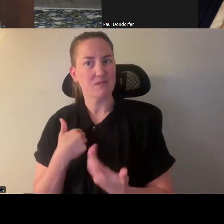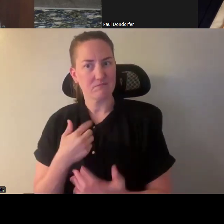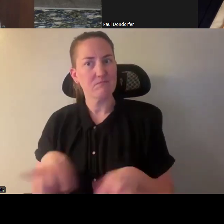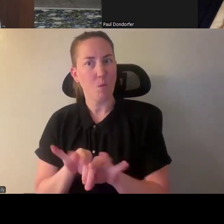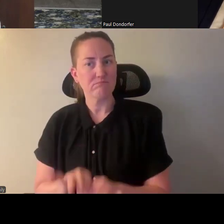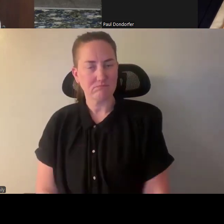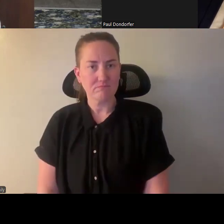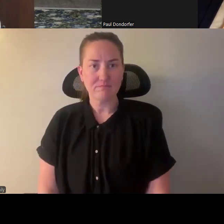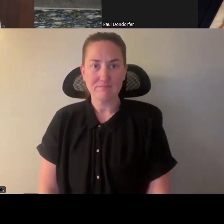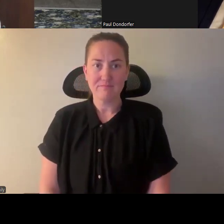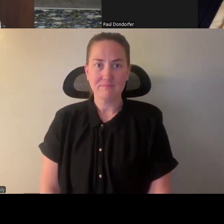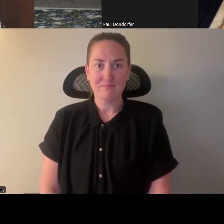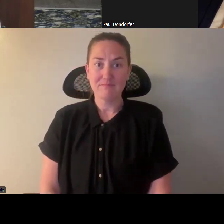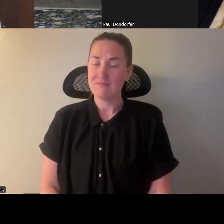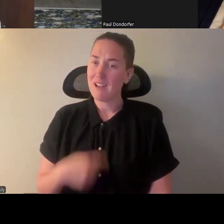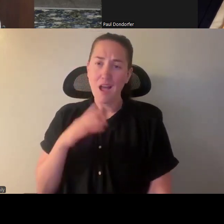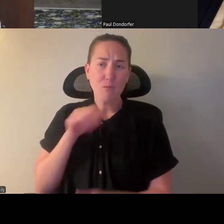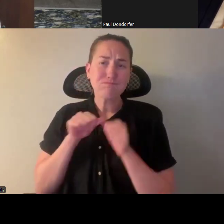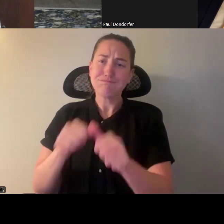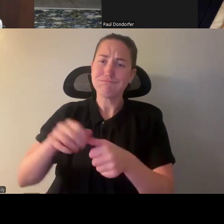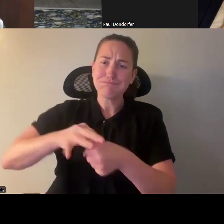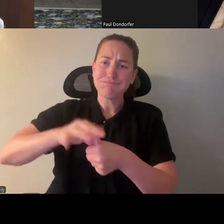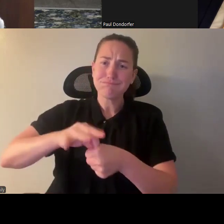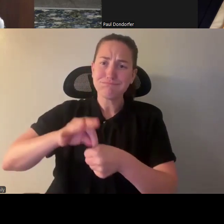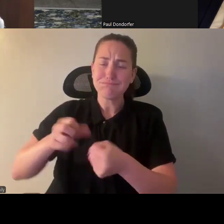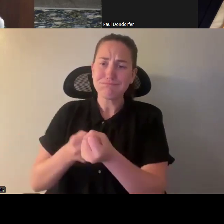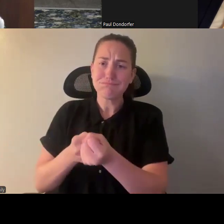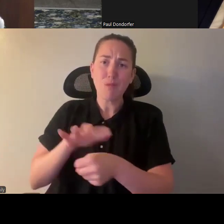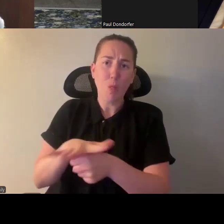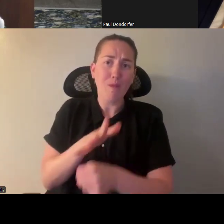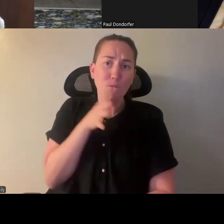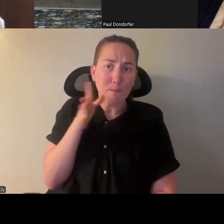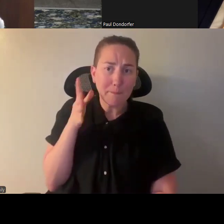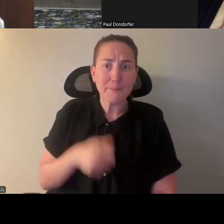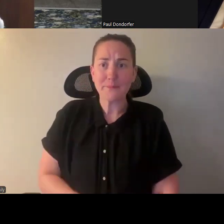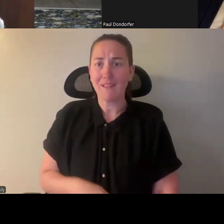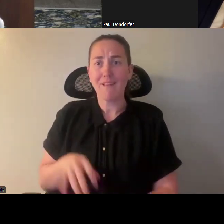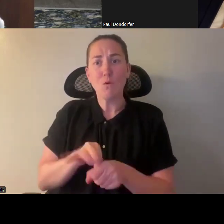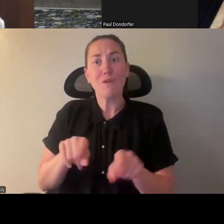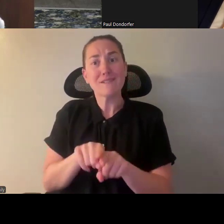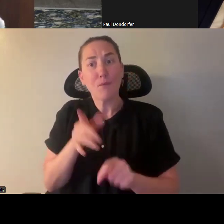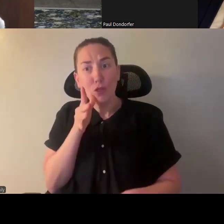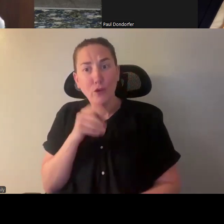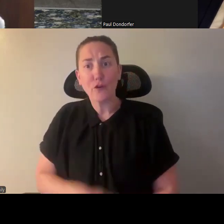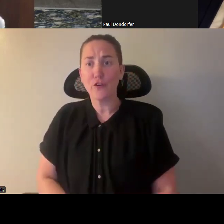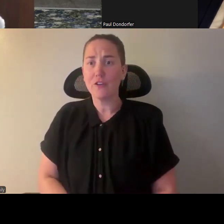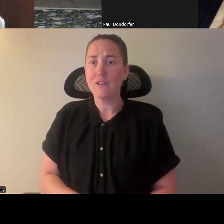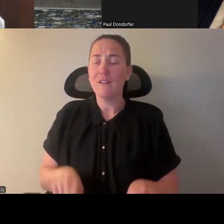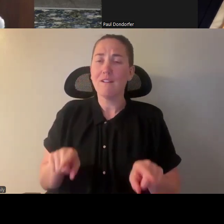I will continue to vote as a supporter of local farms as a mother as a church member